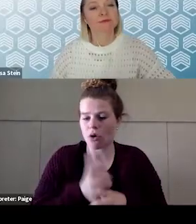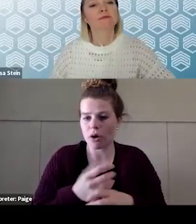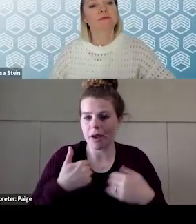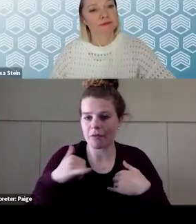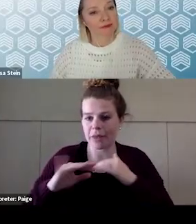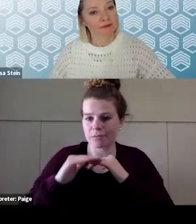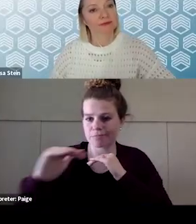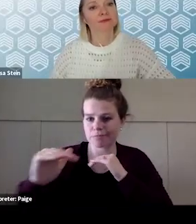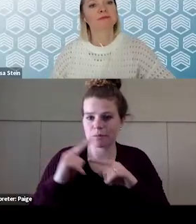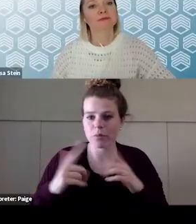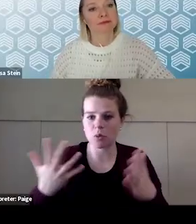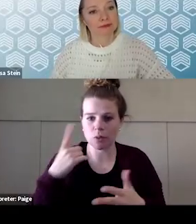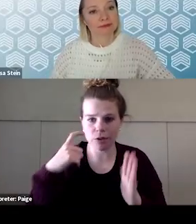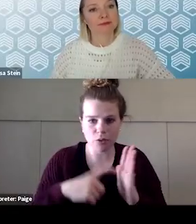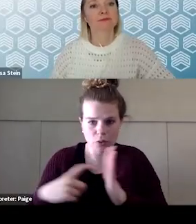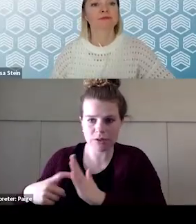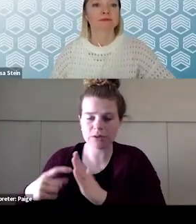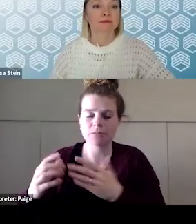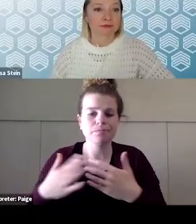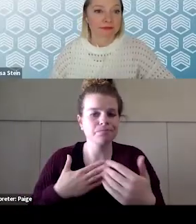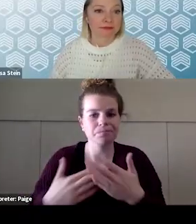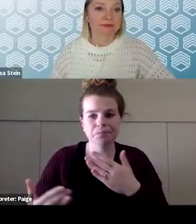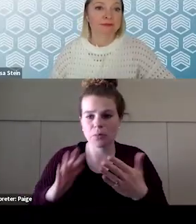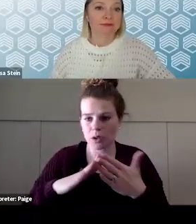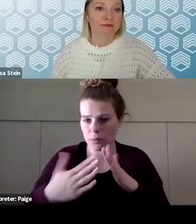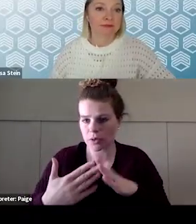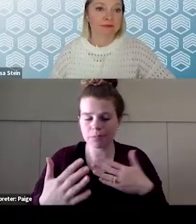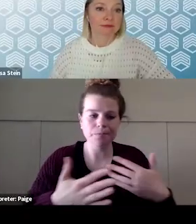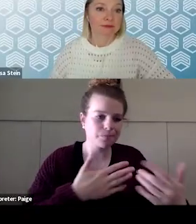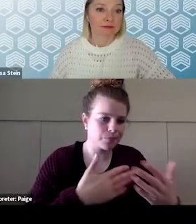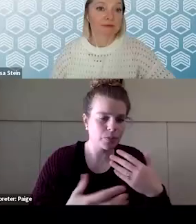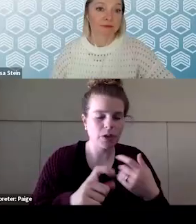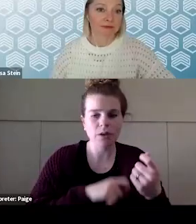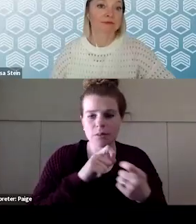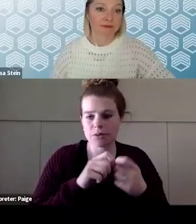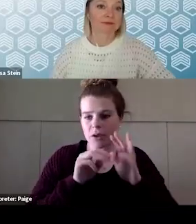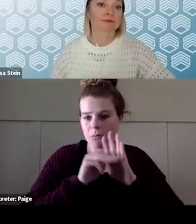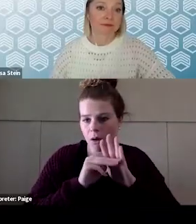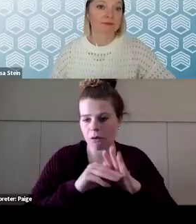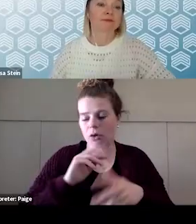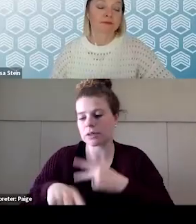But what we're seeing, regardless of the community, regardless of the specific model and the type of responders,